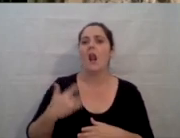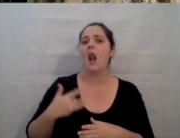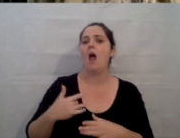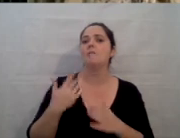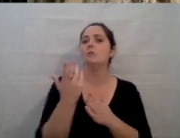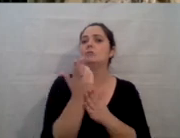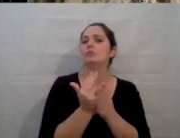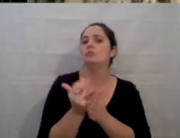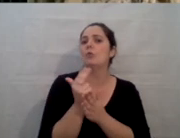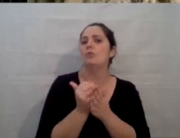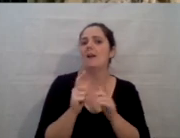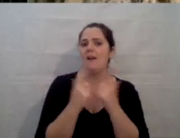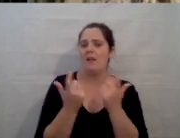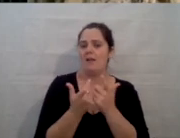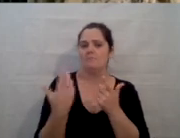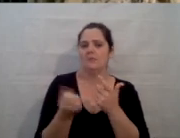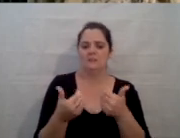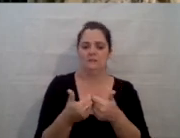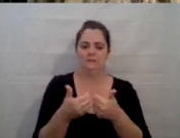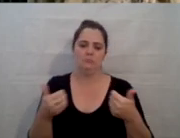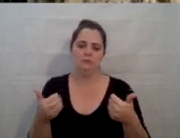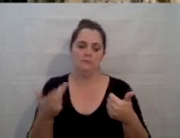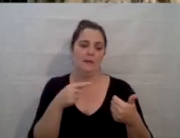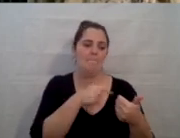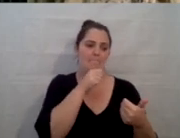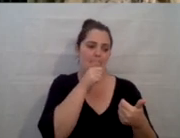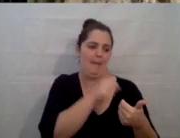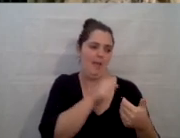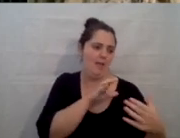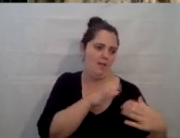so all women had to study together with other women, men studied with other men,